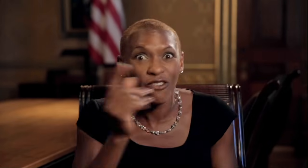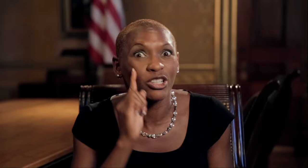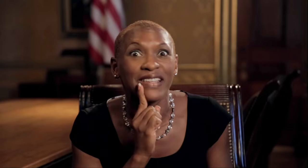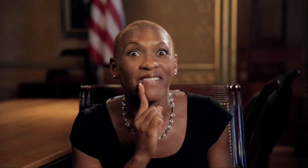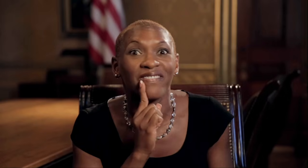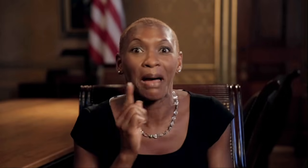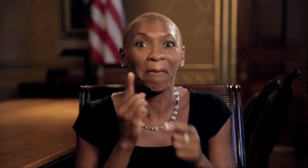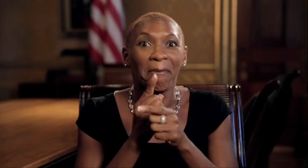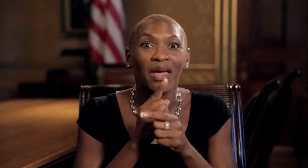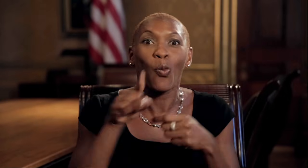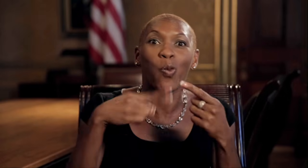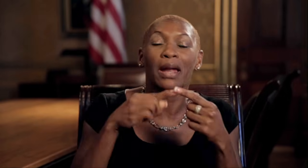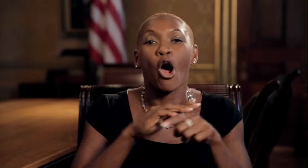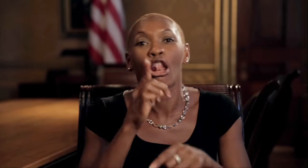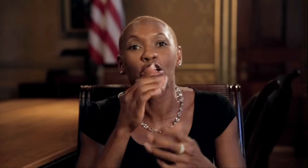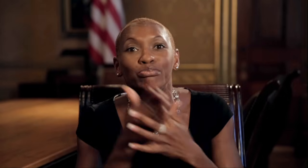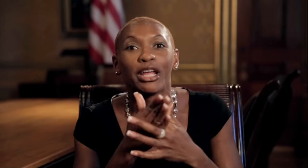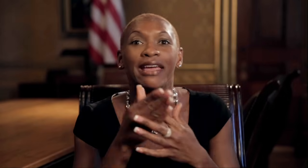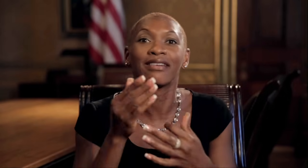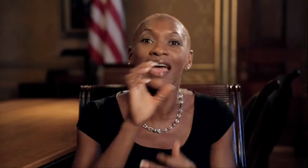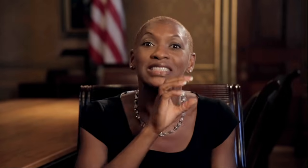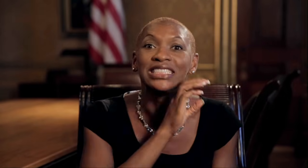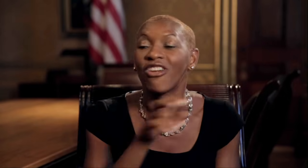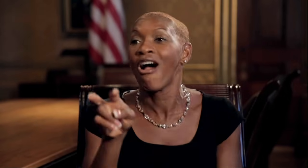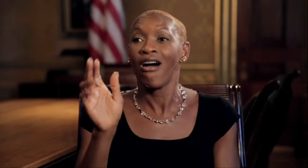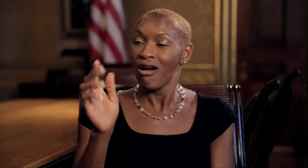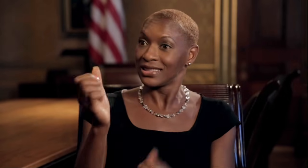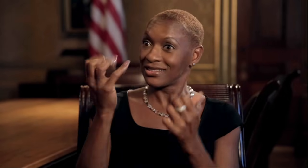several of them are deaf. I've met them on my lunch break in the cafeteria.